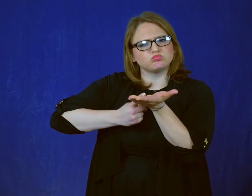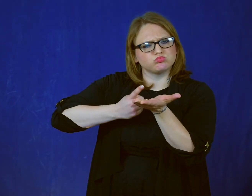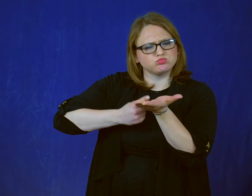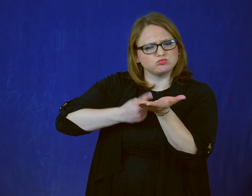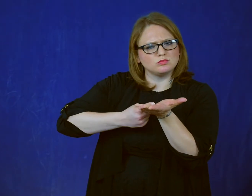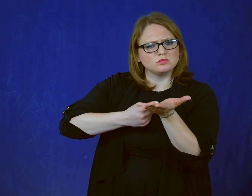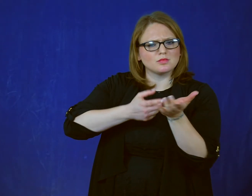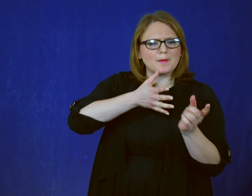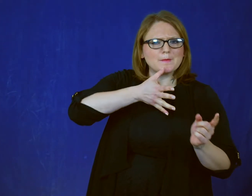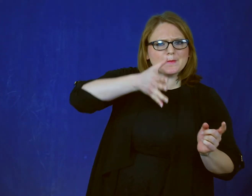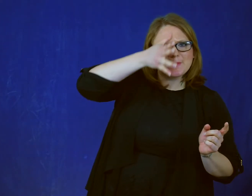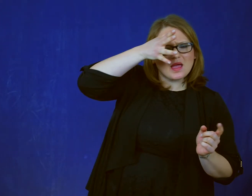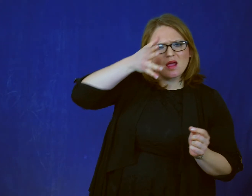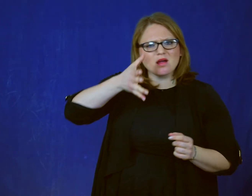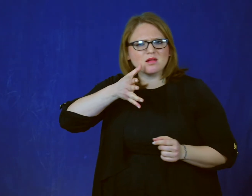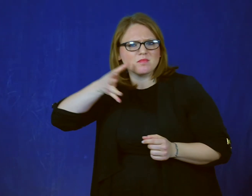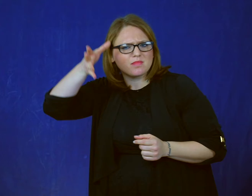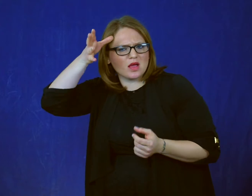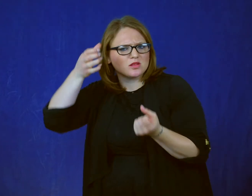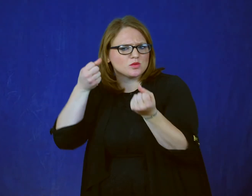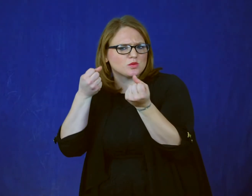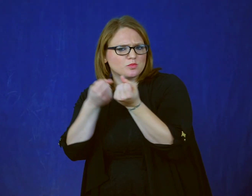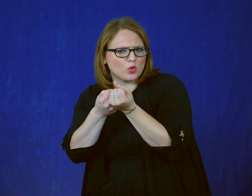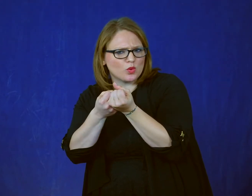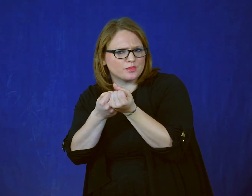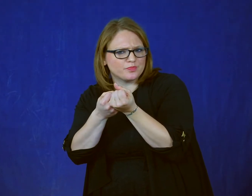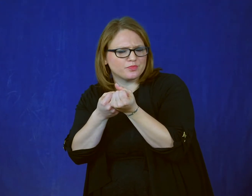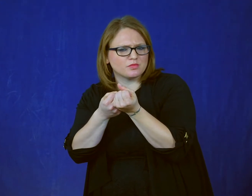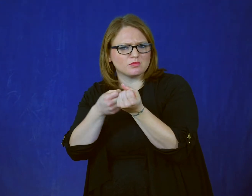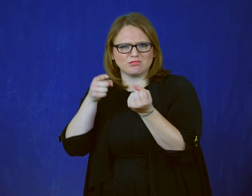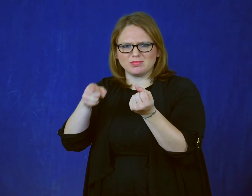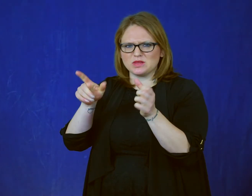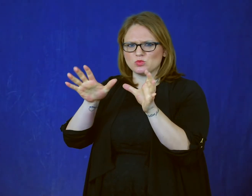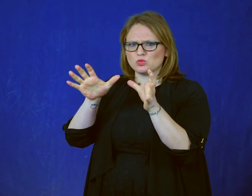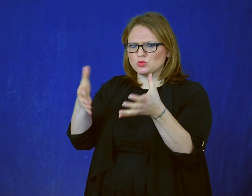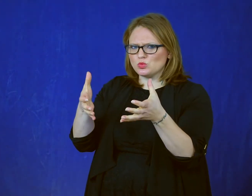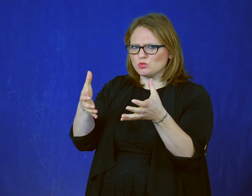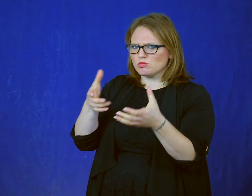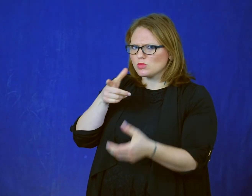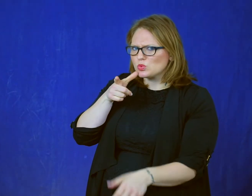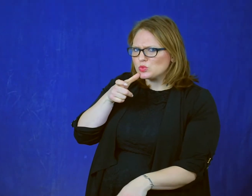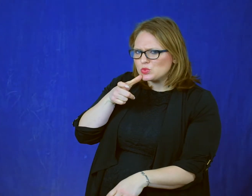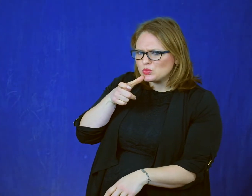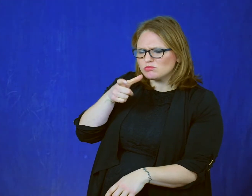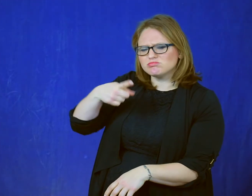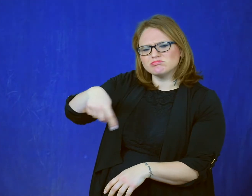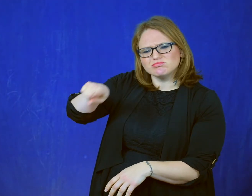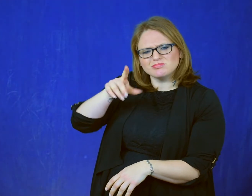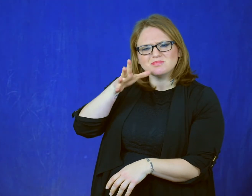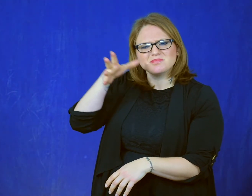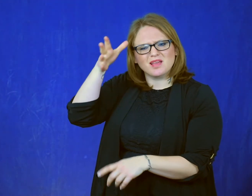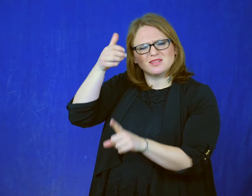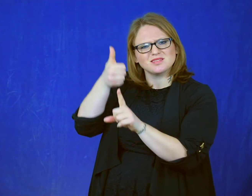Parent to Parent Support: This is led by experienced parents of children who are Deaf, DeafBlind or